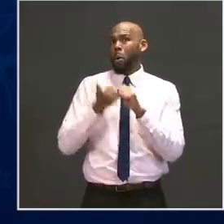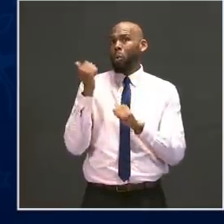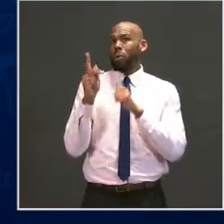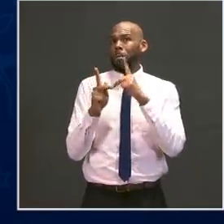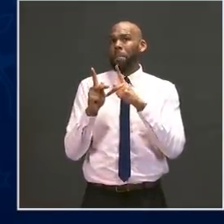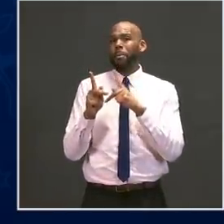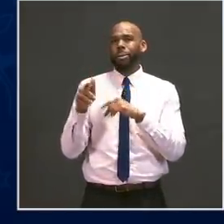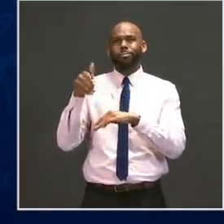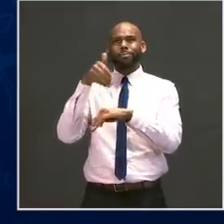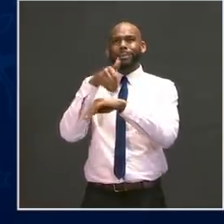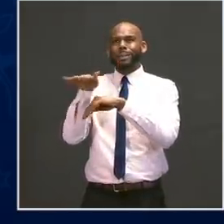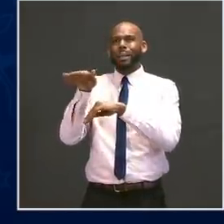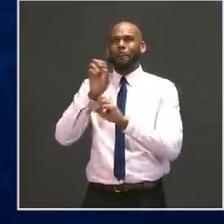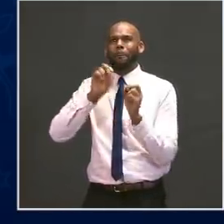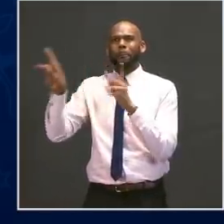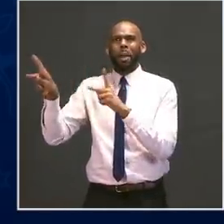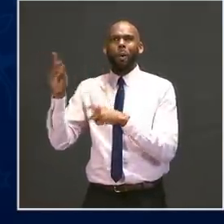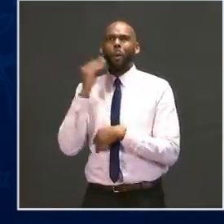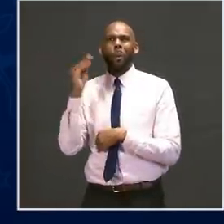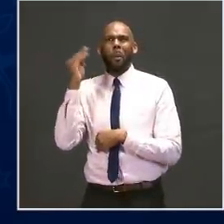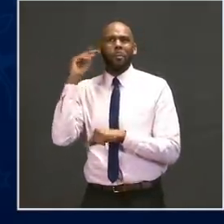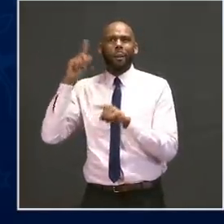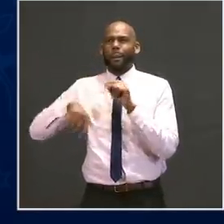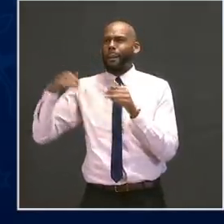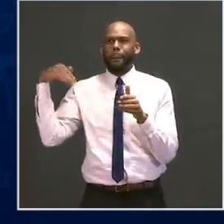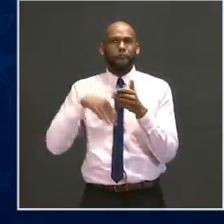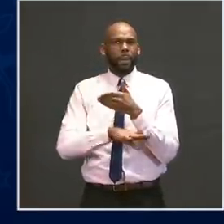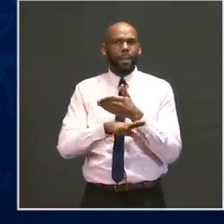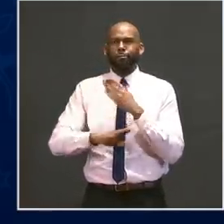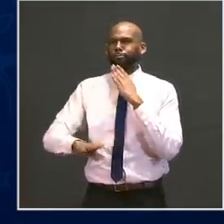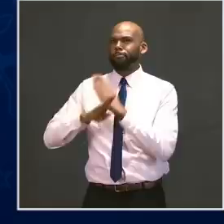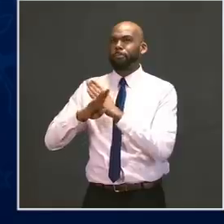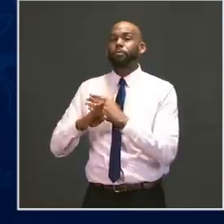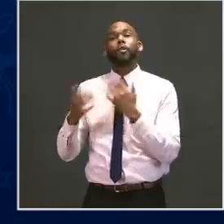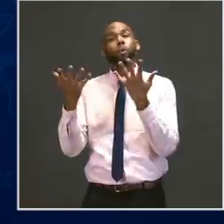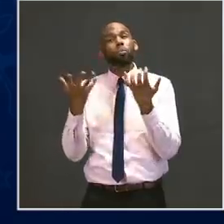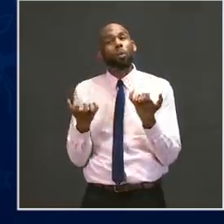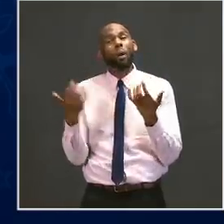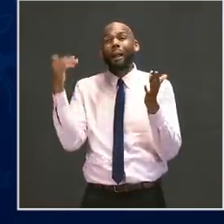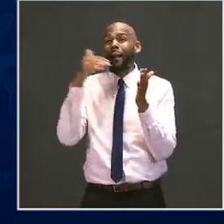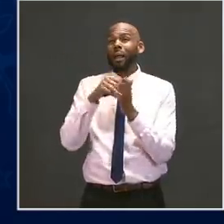And we are committed to putting in place a moral and a humane system and process,